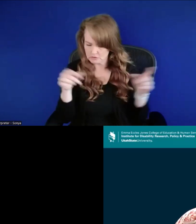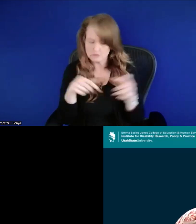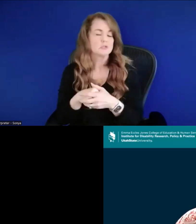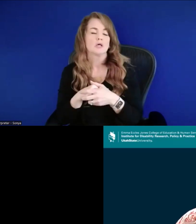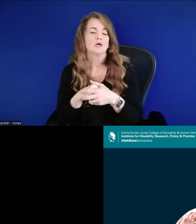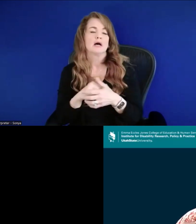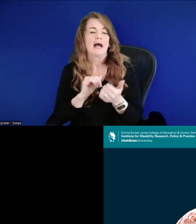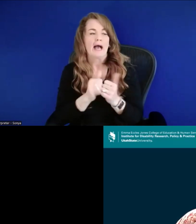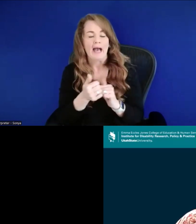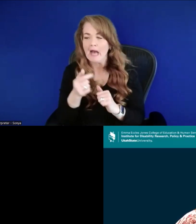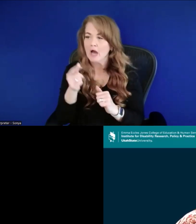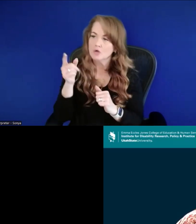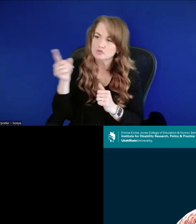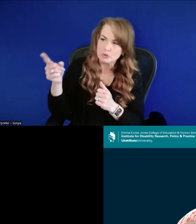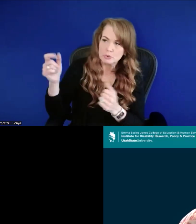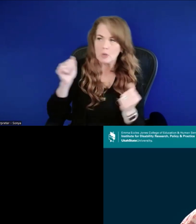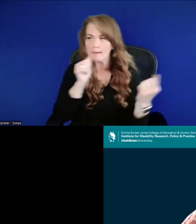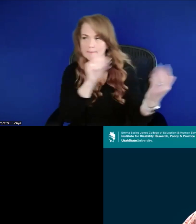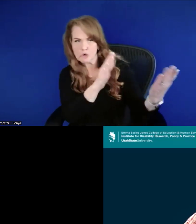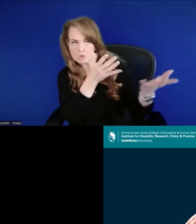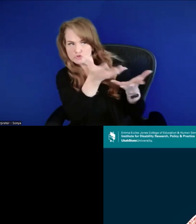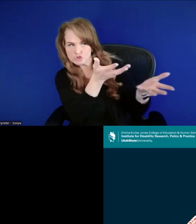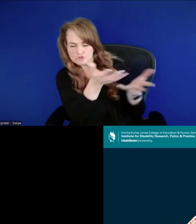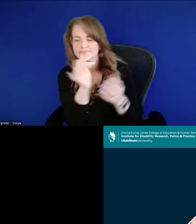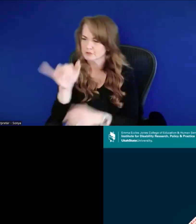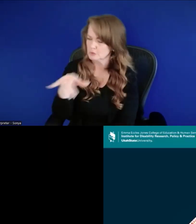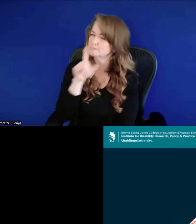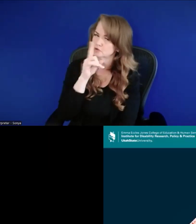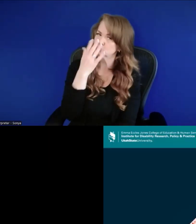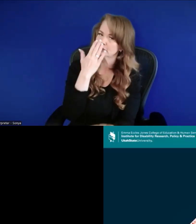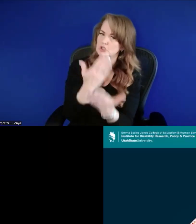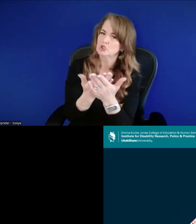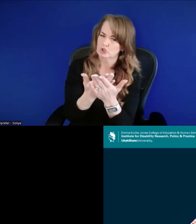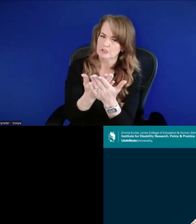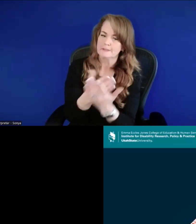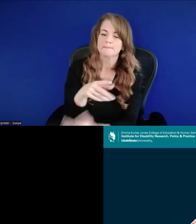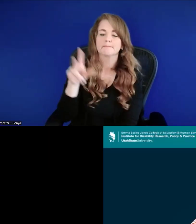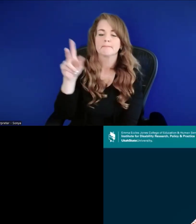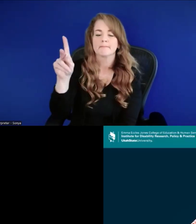do you go about approaching those so great, Kirsten, were